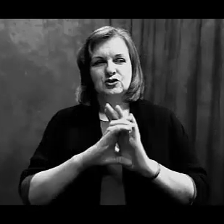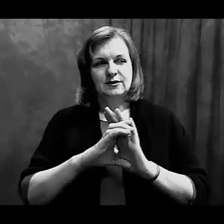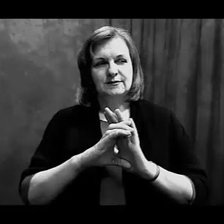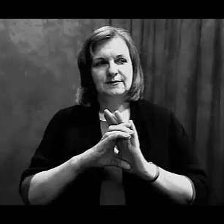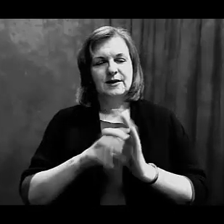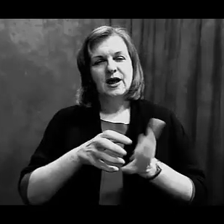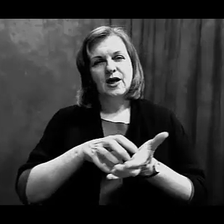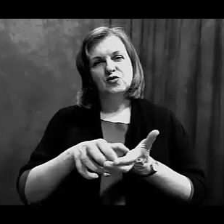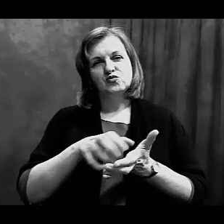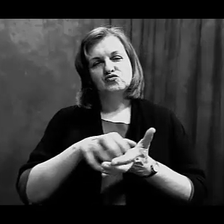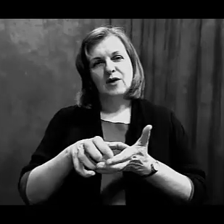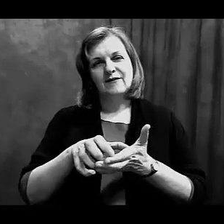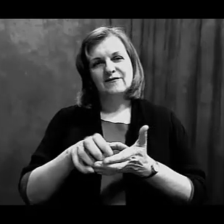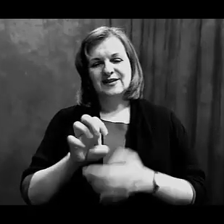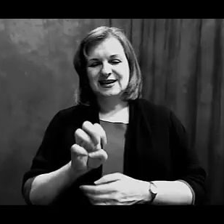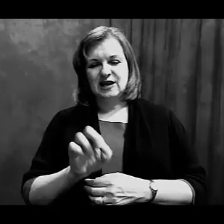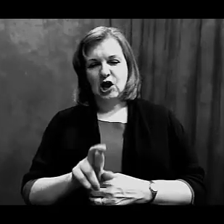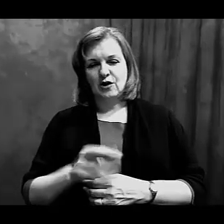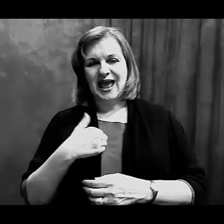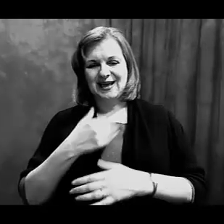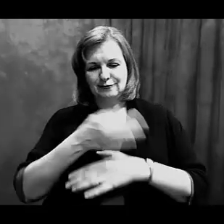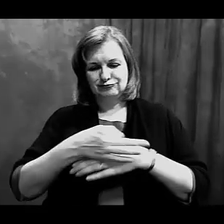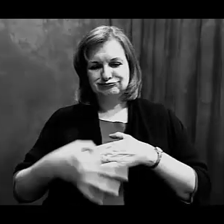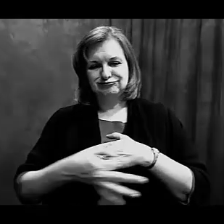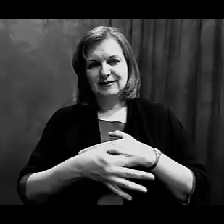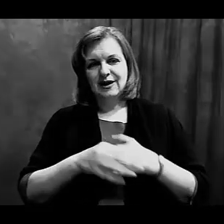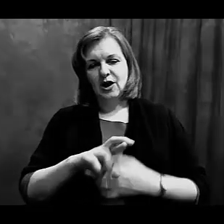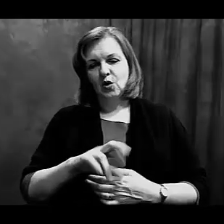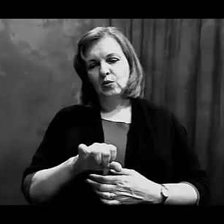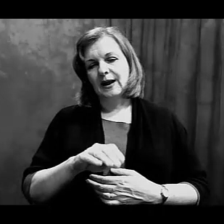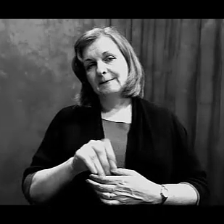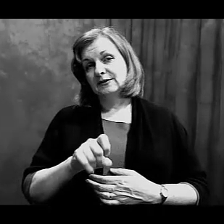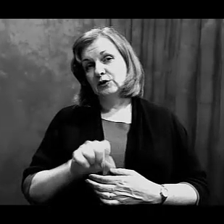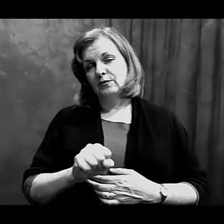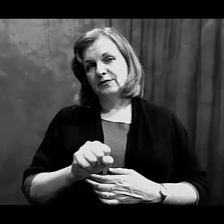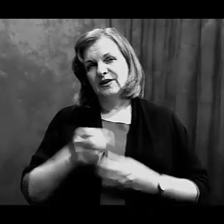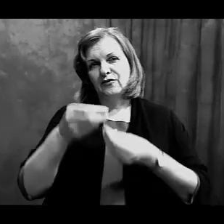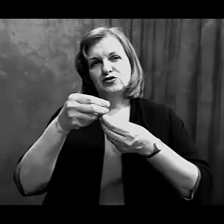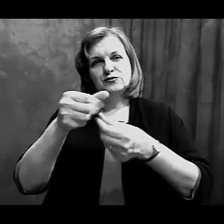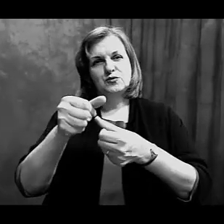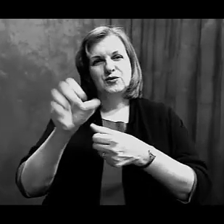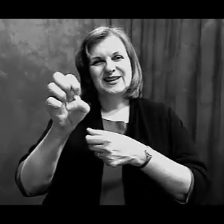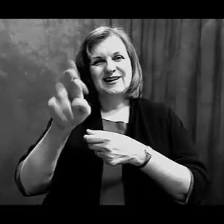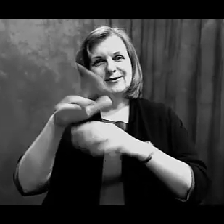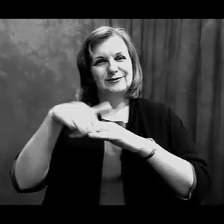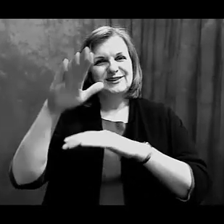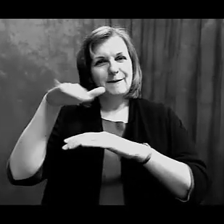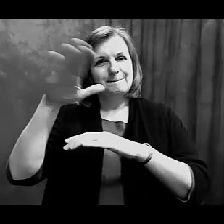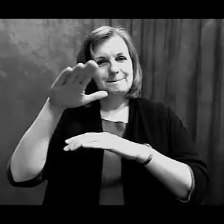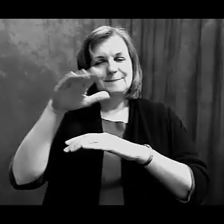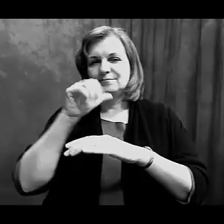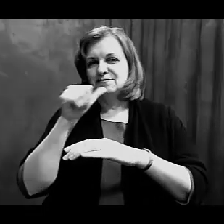you see here so the rough ER has the ribosomes the smooth ER does not